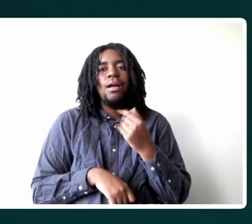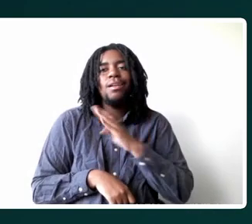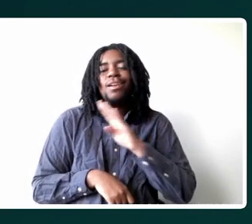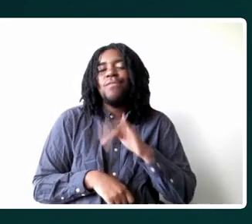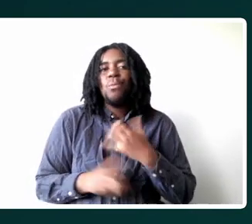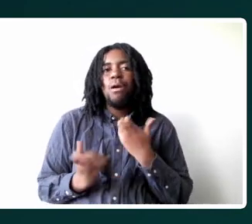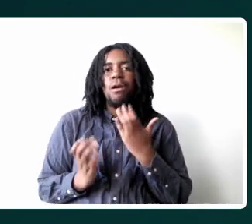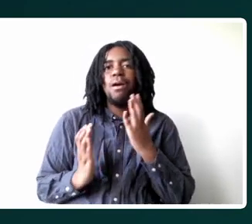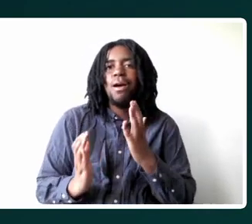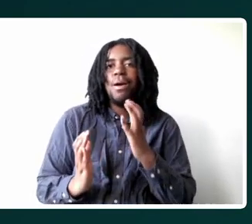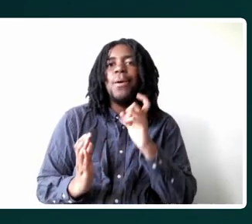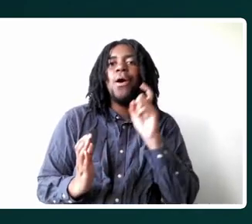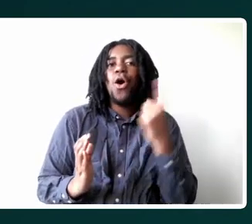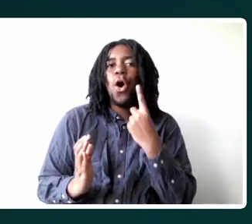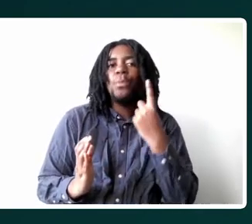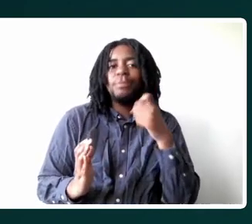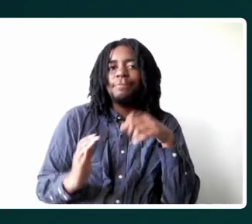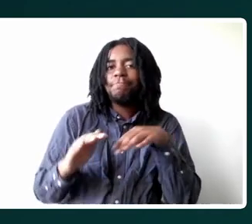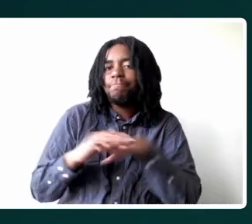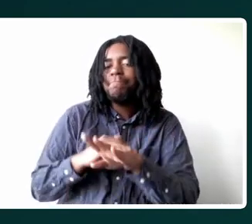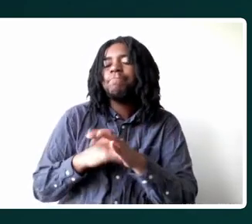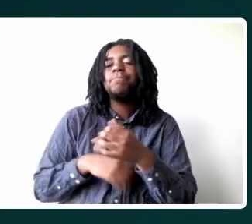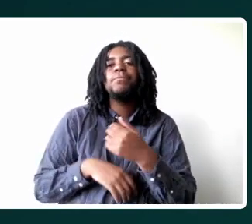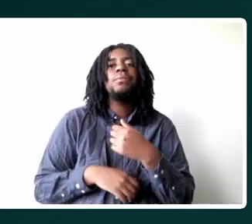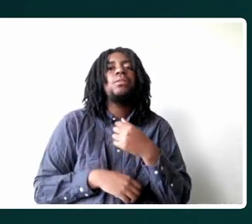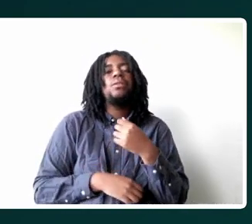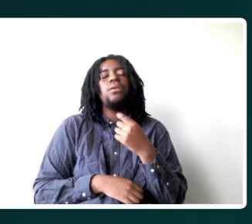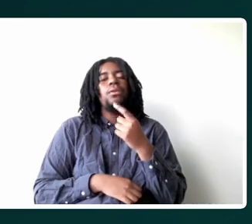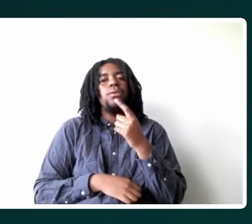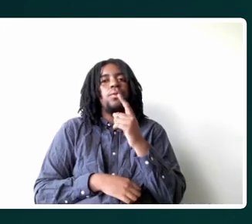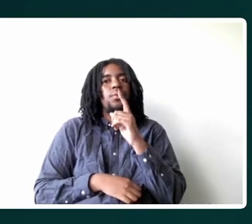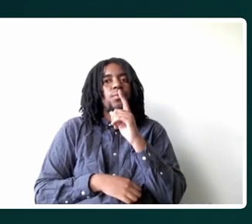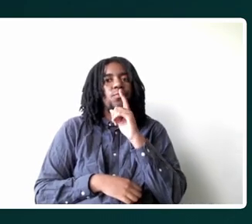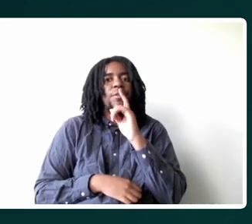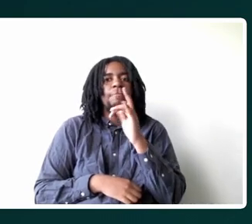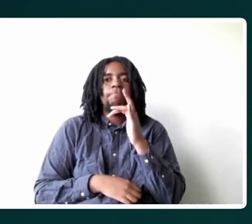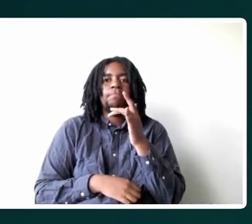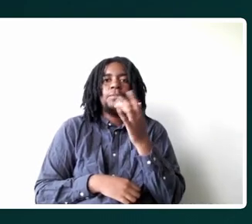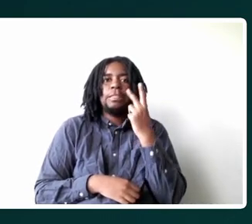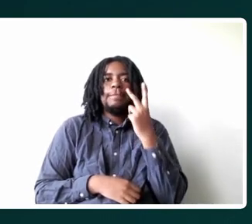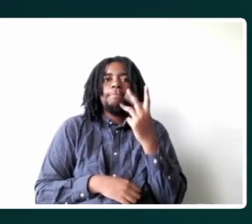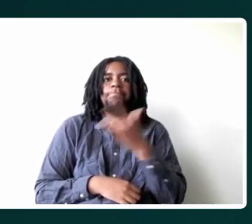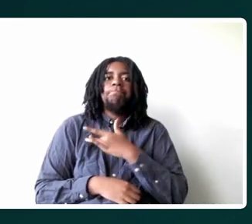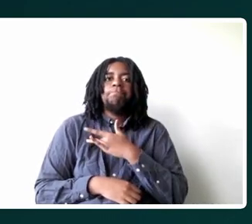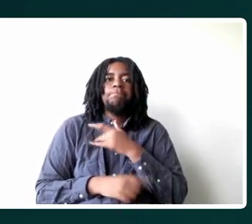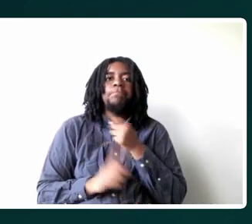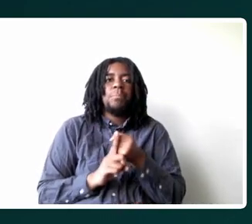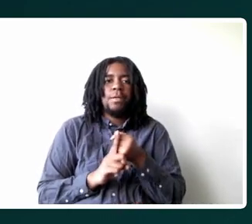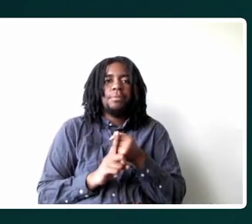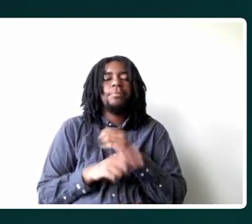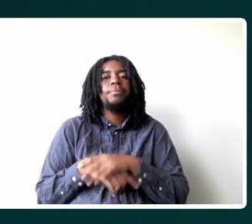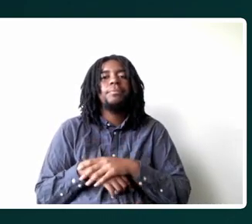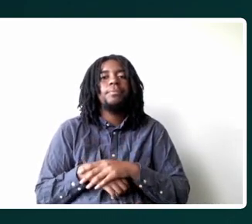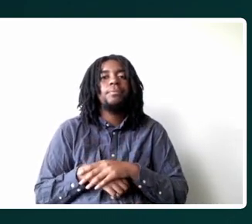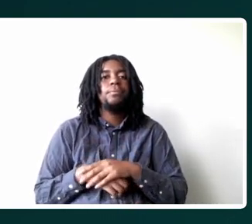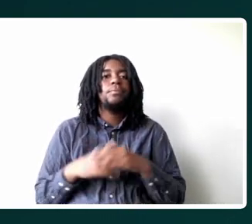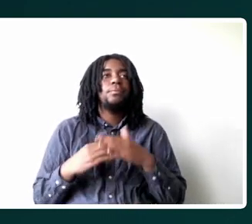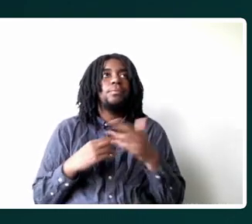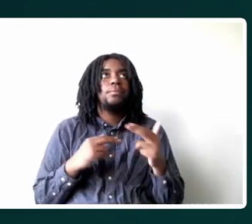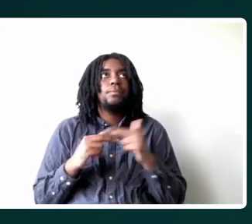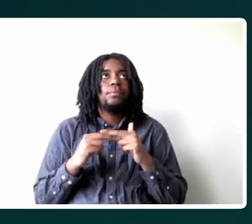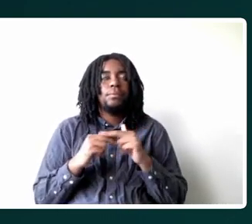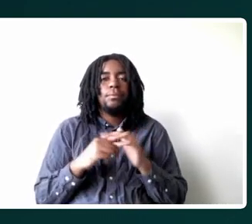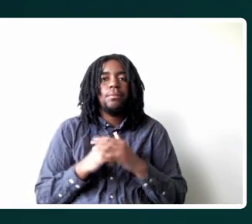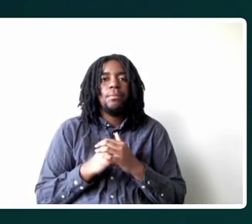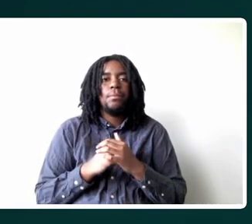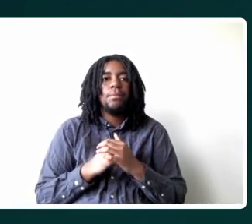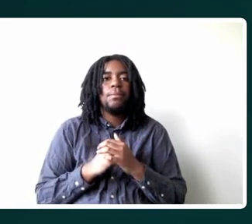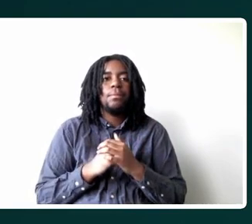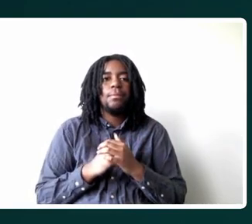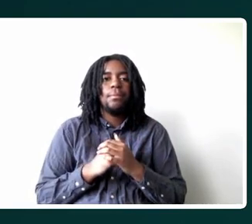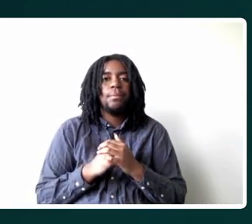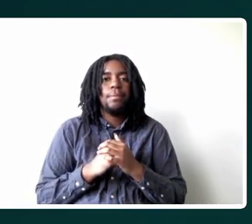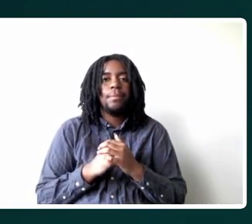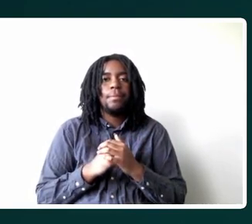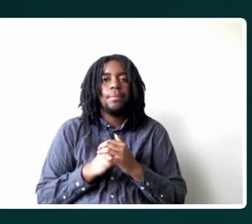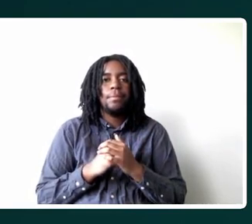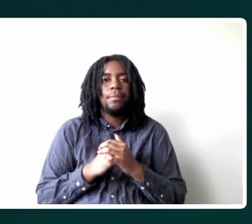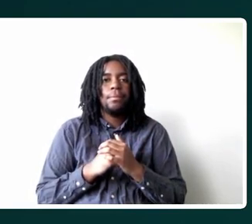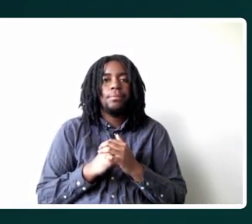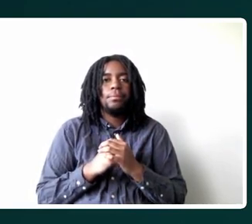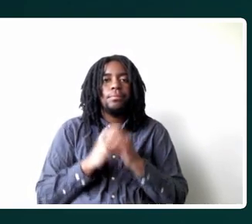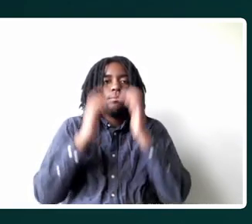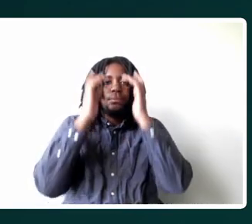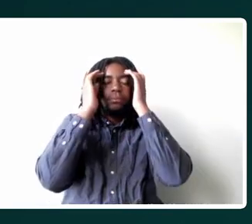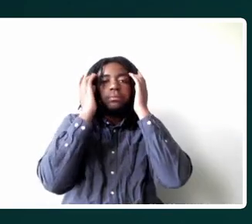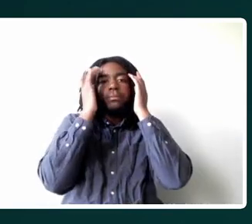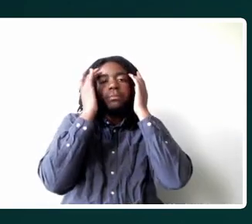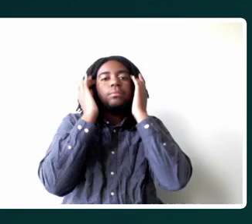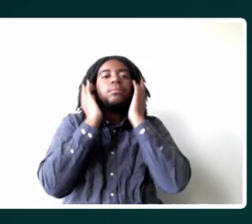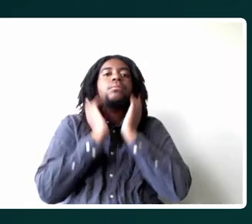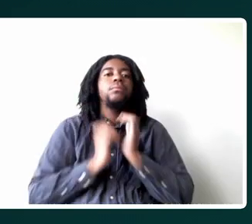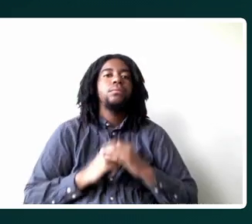it's very, very powerful how it affects -- how it impacts people. Next slide, please.